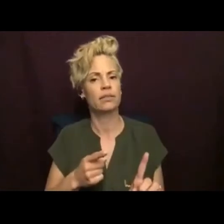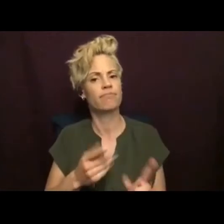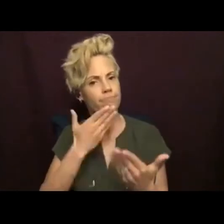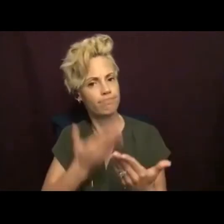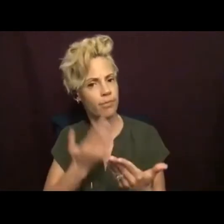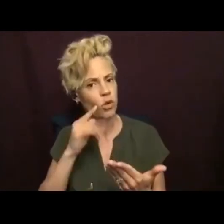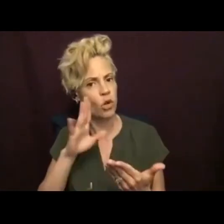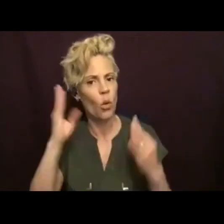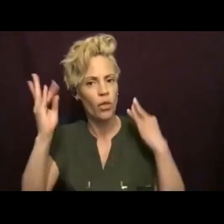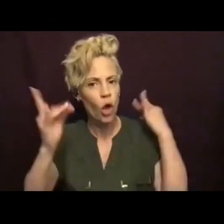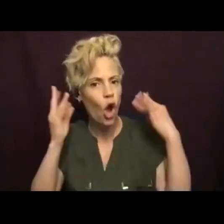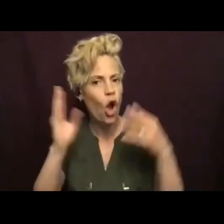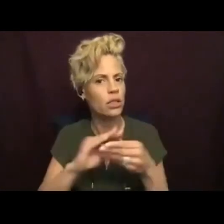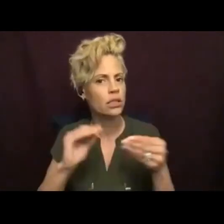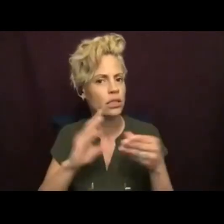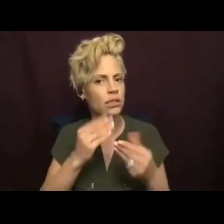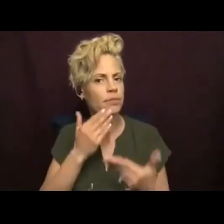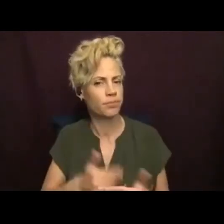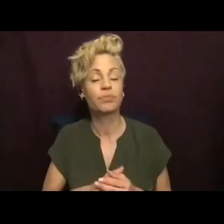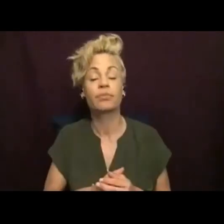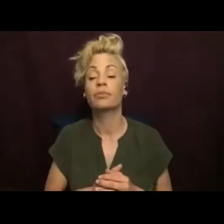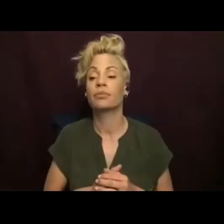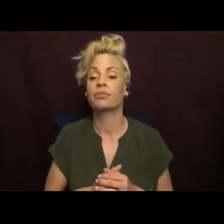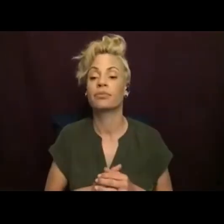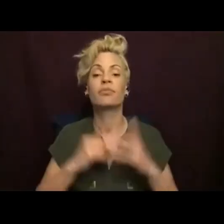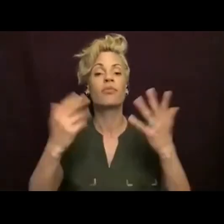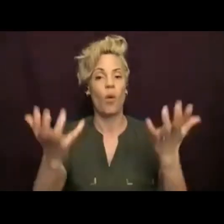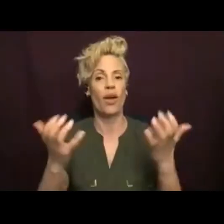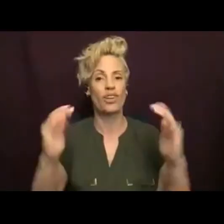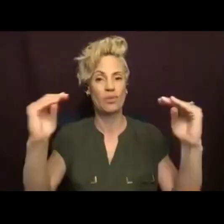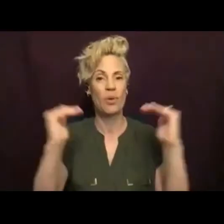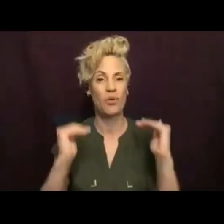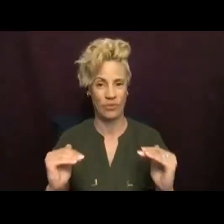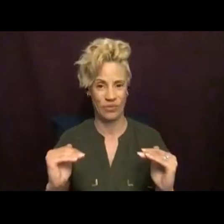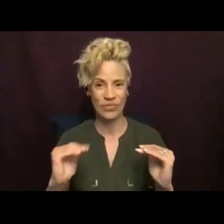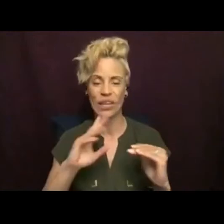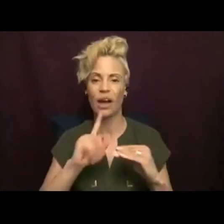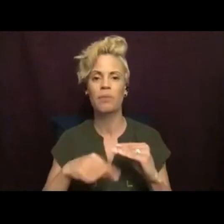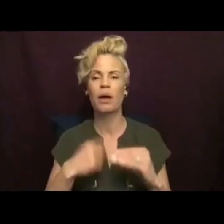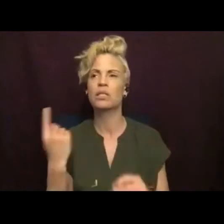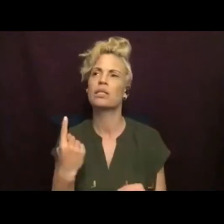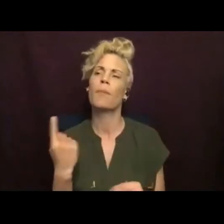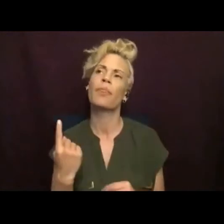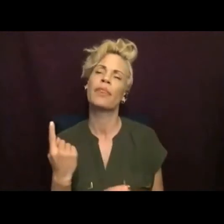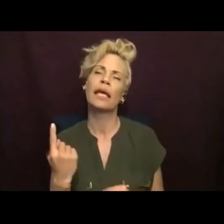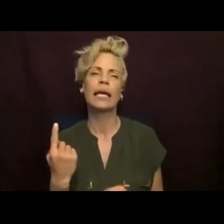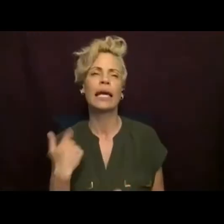I wanna move on to something underlying that we've been talking about.